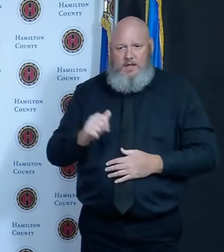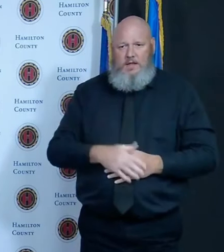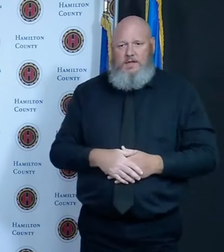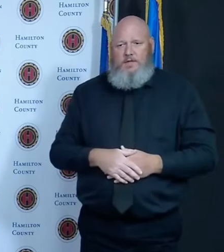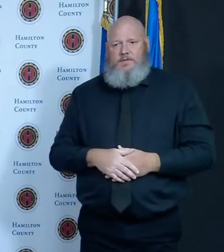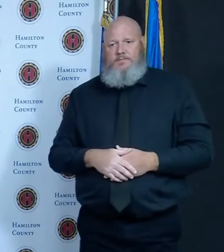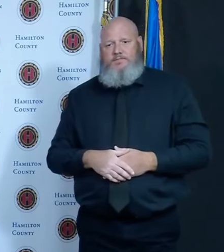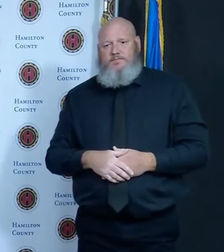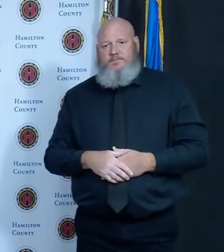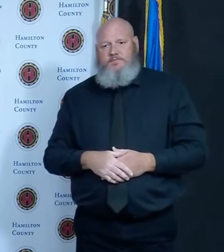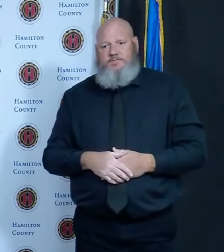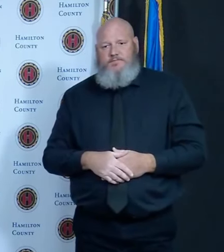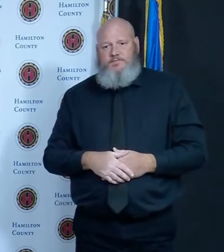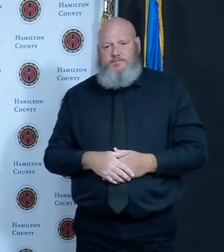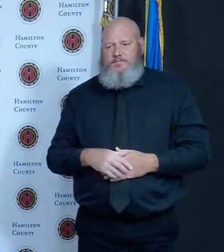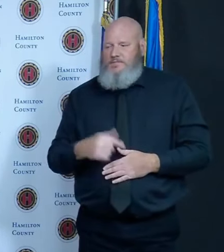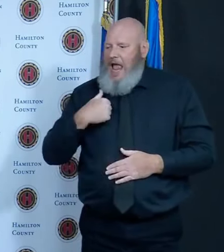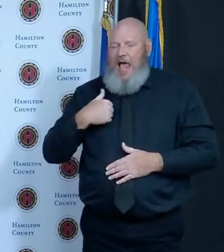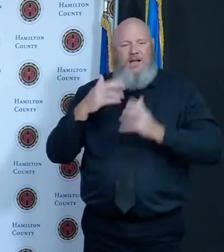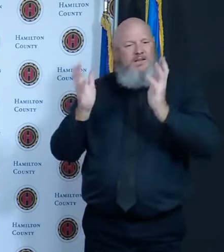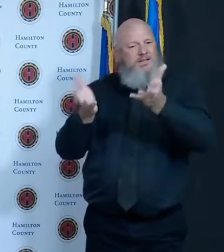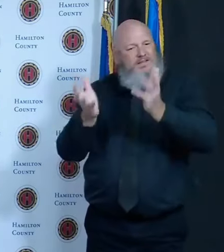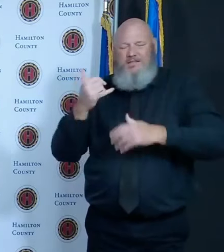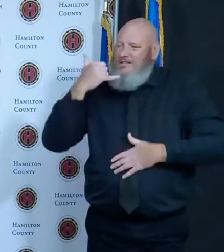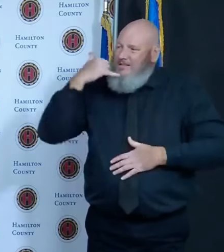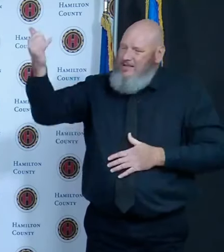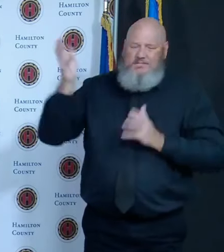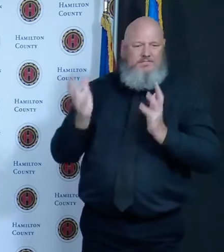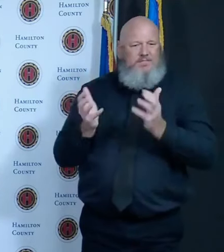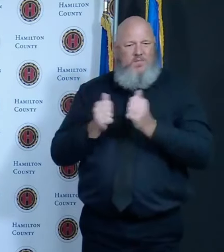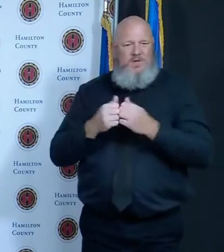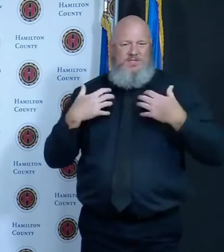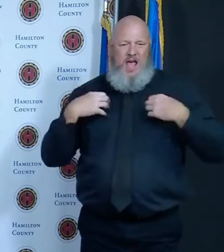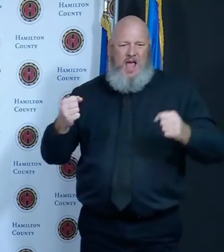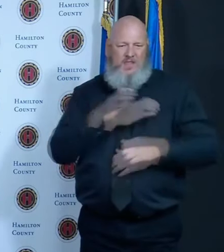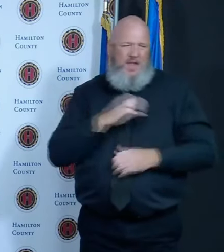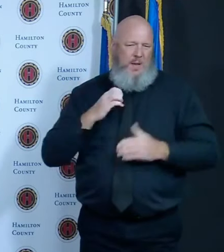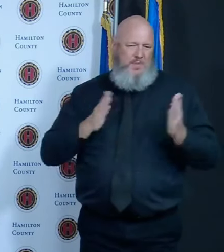to get the numbers so I'm very confident in the numbers